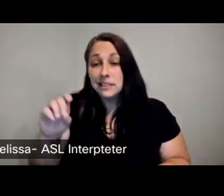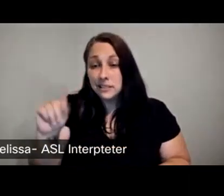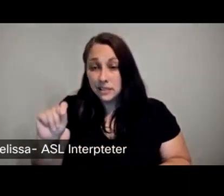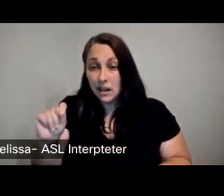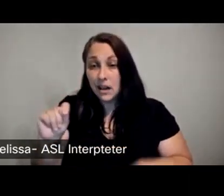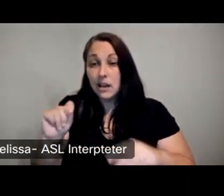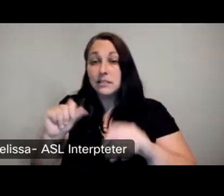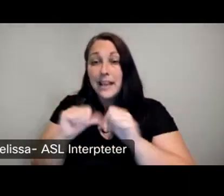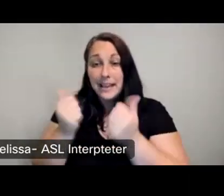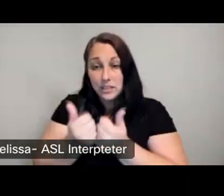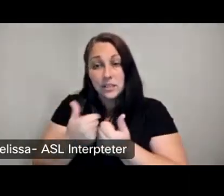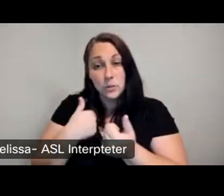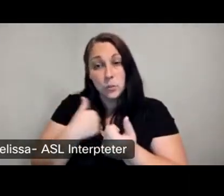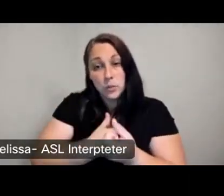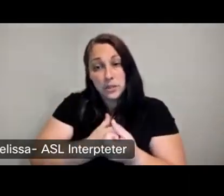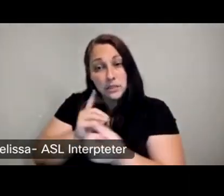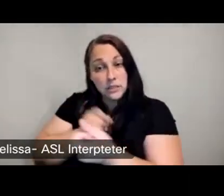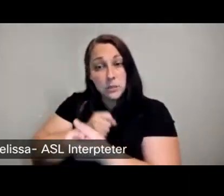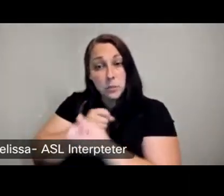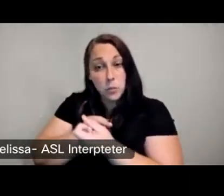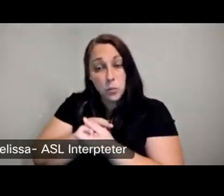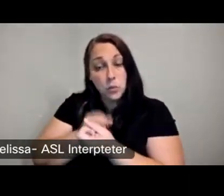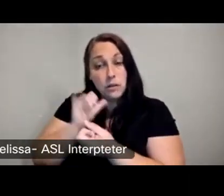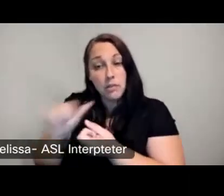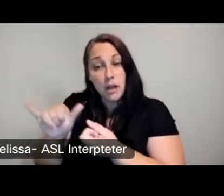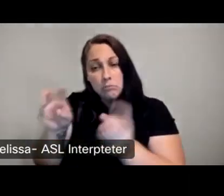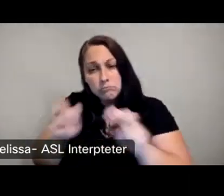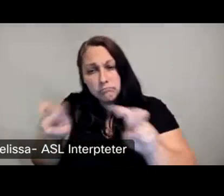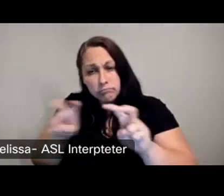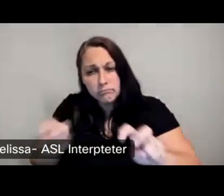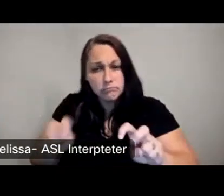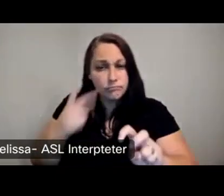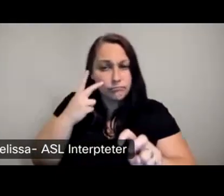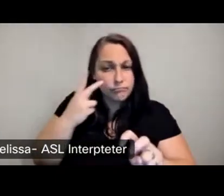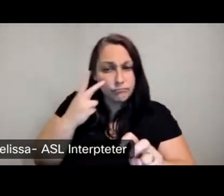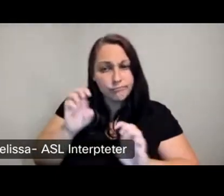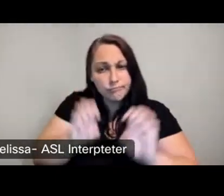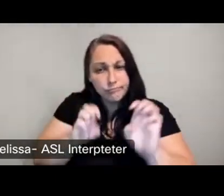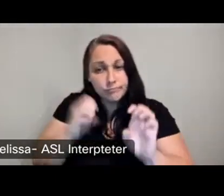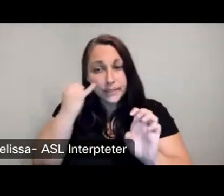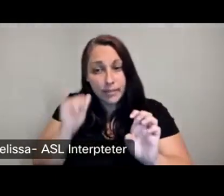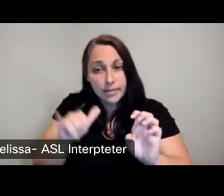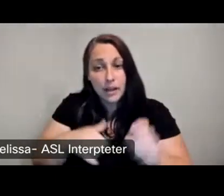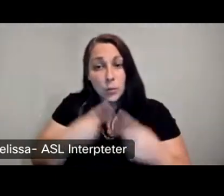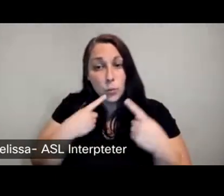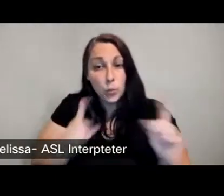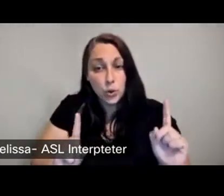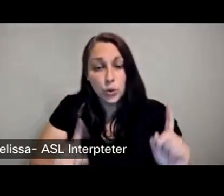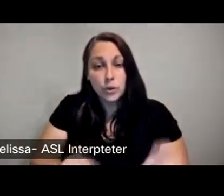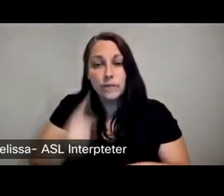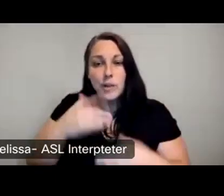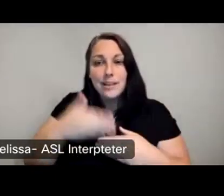supportive um to to continue to explore that um in the next TDP um which because of the pandemic